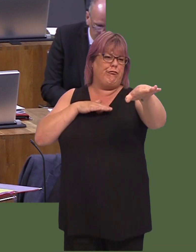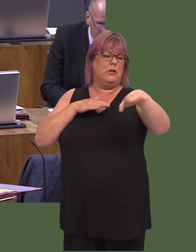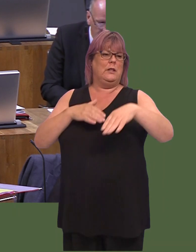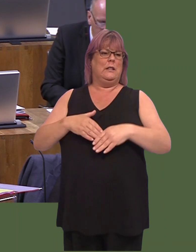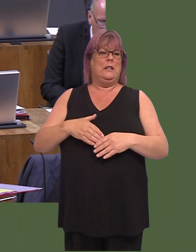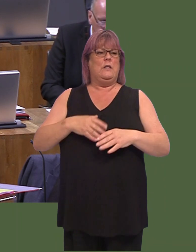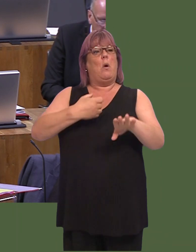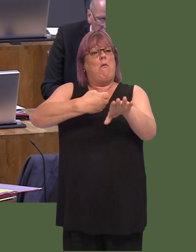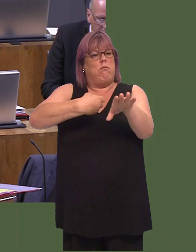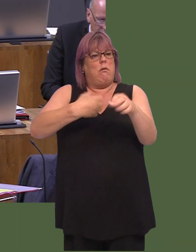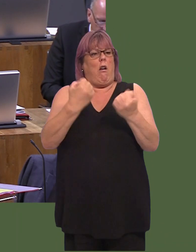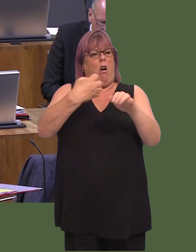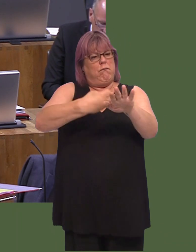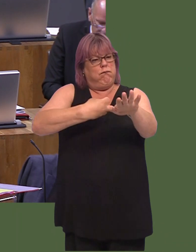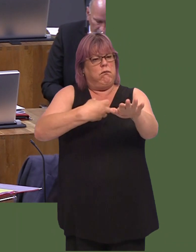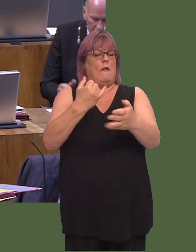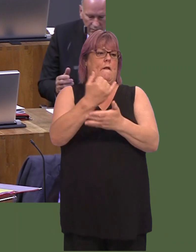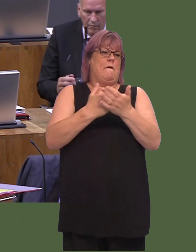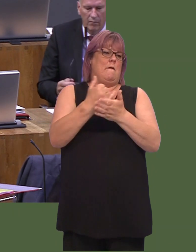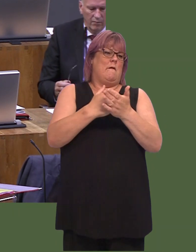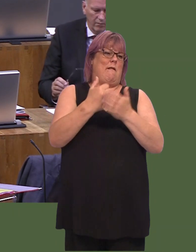standard that would be built these days, and it's a problem that's not easy to resolve,